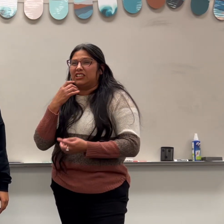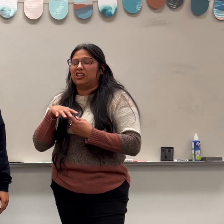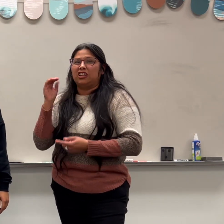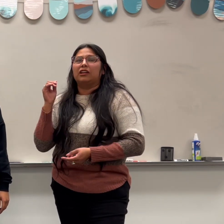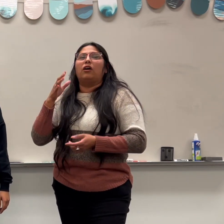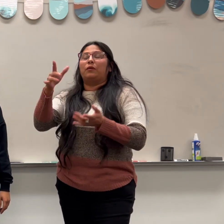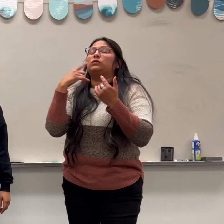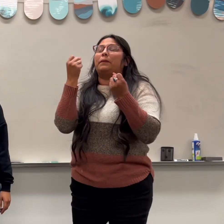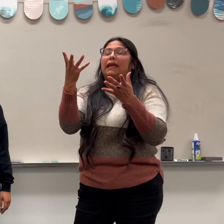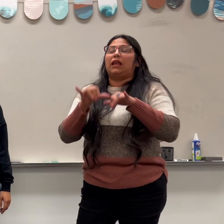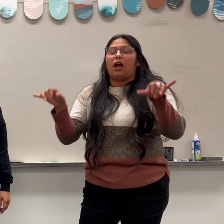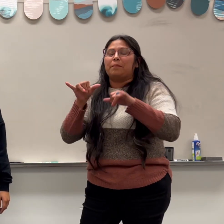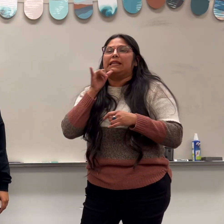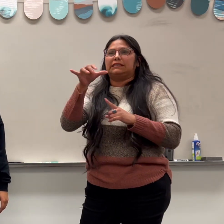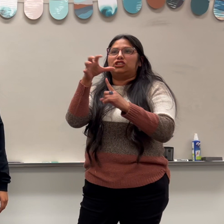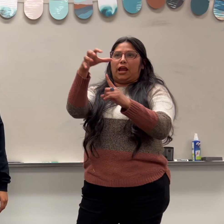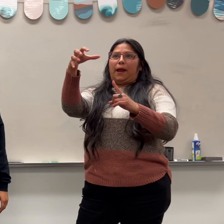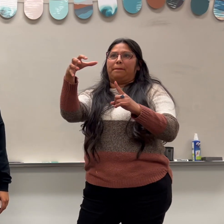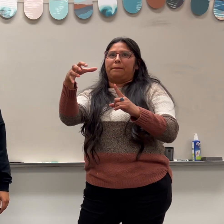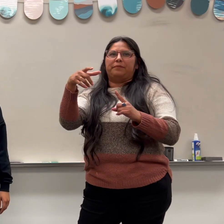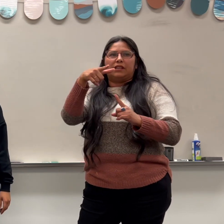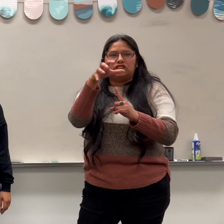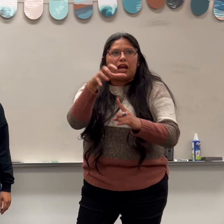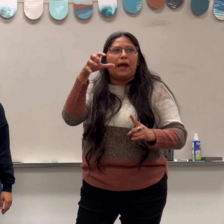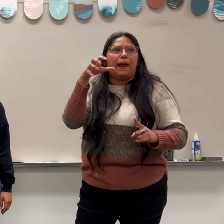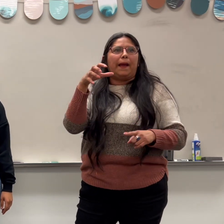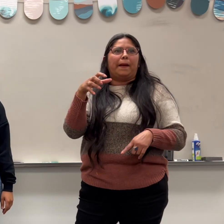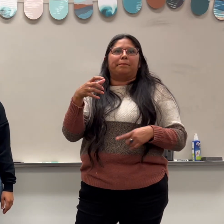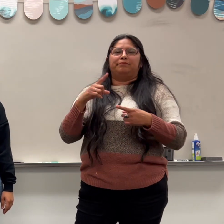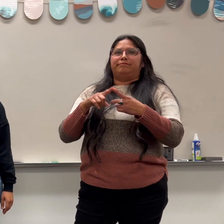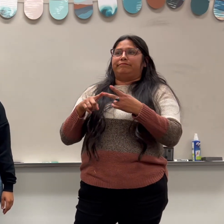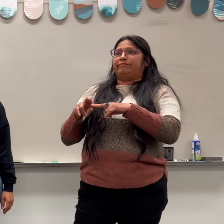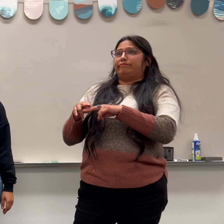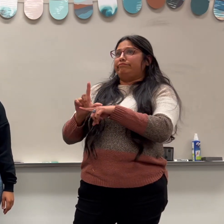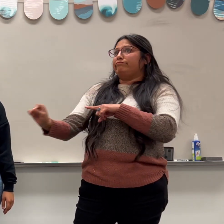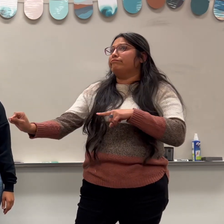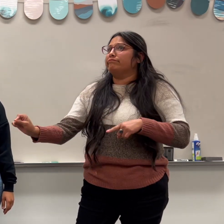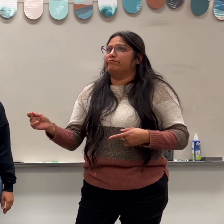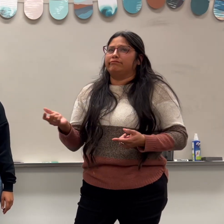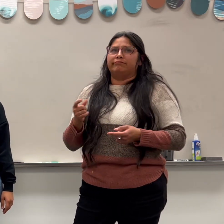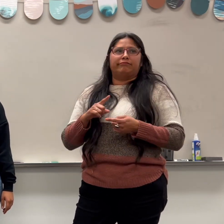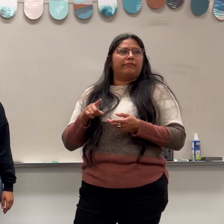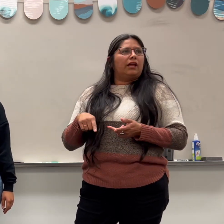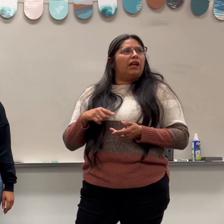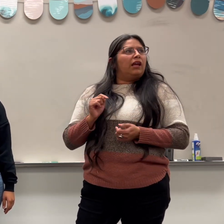New Slang so what a common sign is actually here is this sign champ or a sign train gone